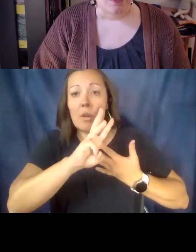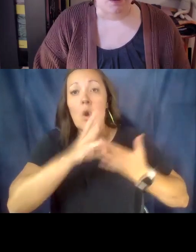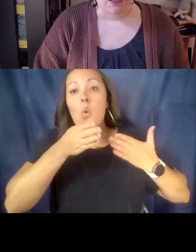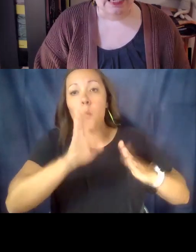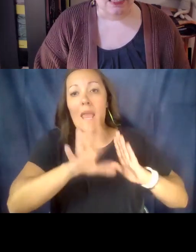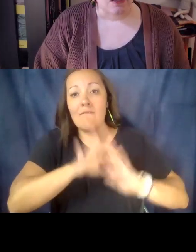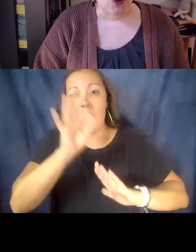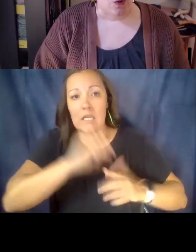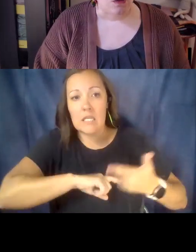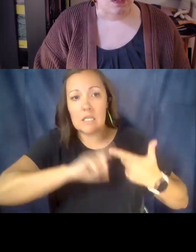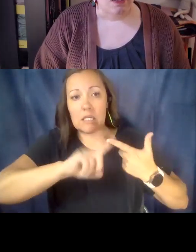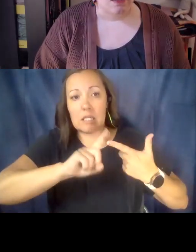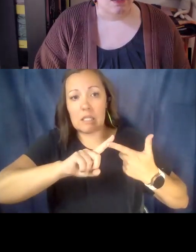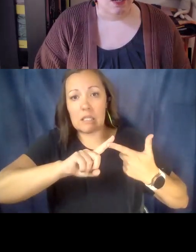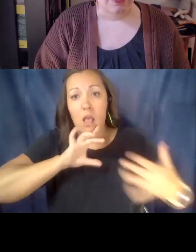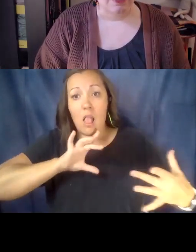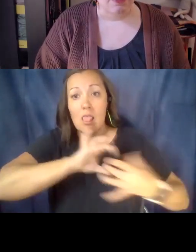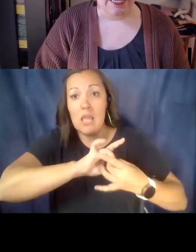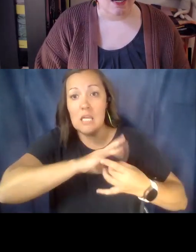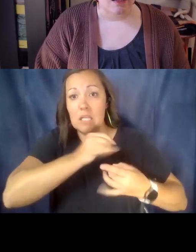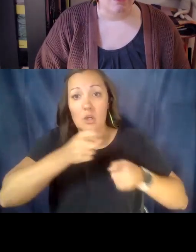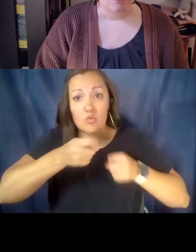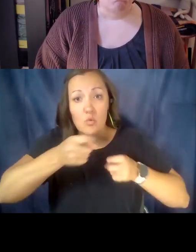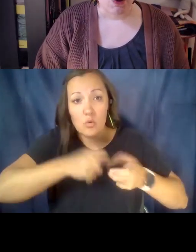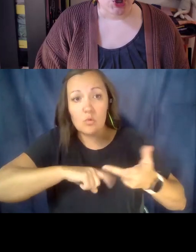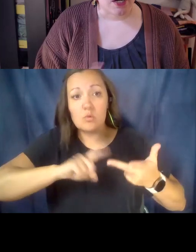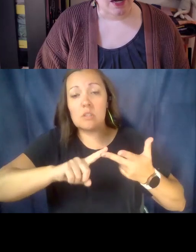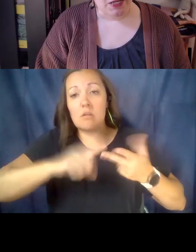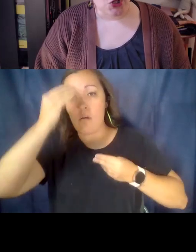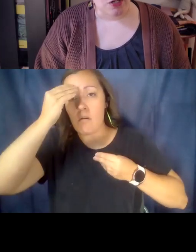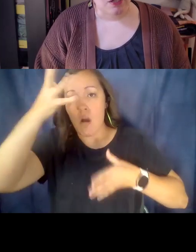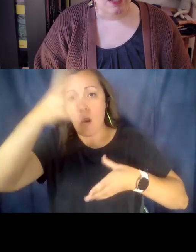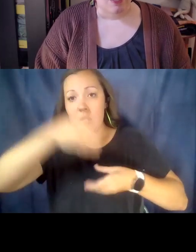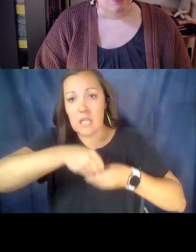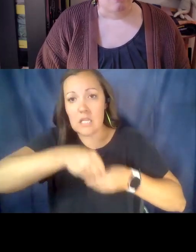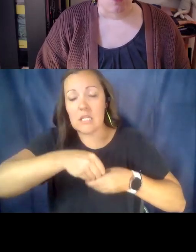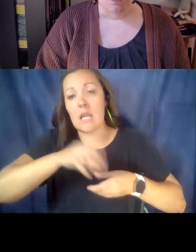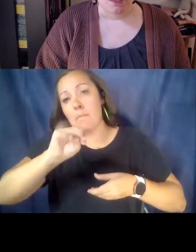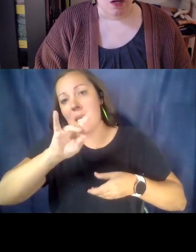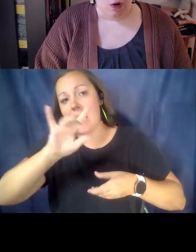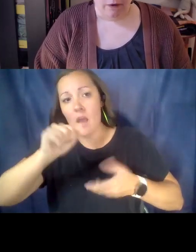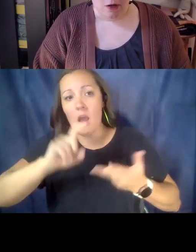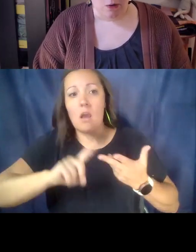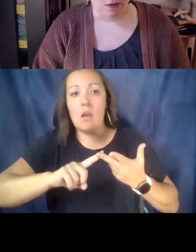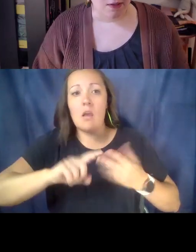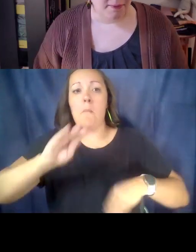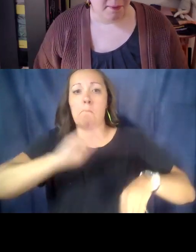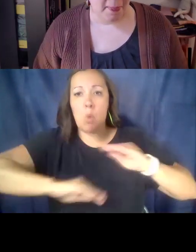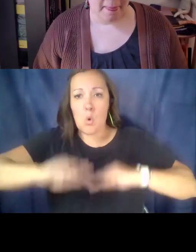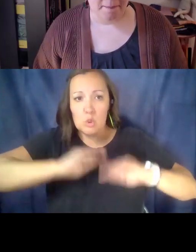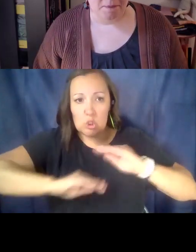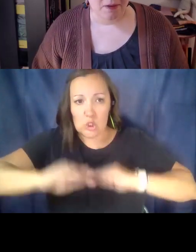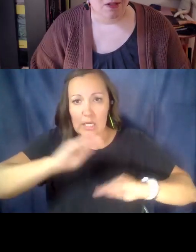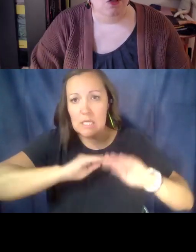talk about links and controls, content in media, motion animation and then forms and workflows. So